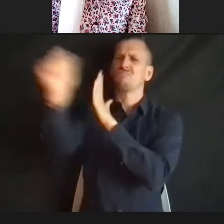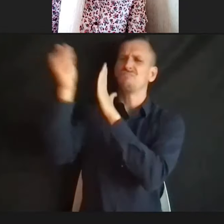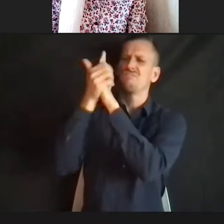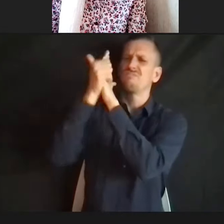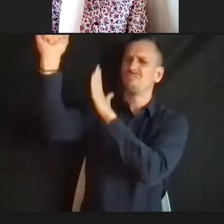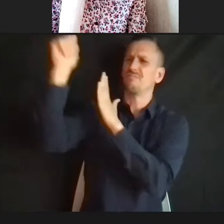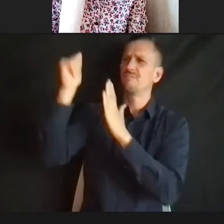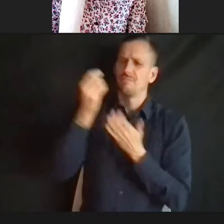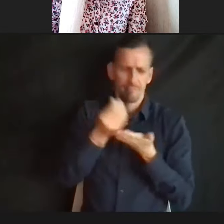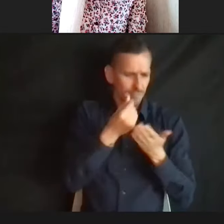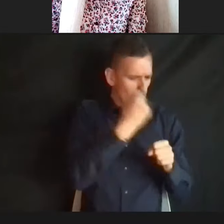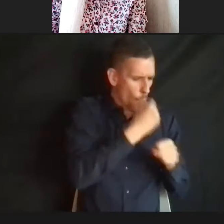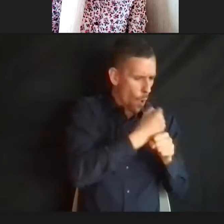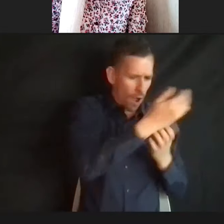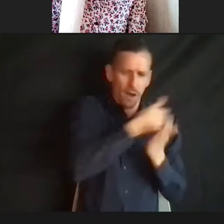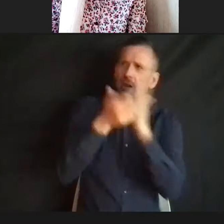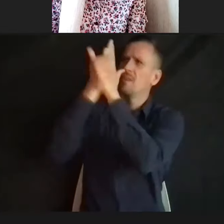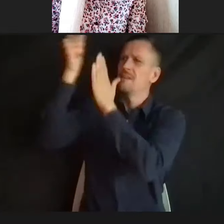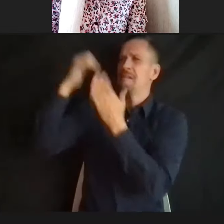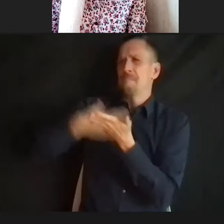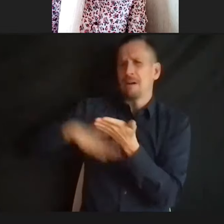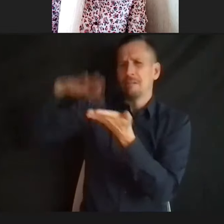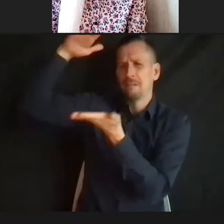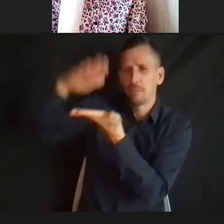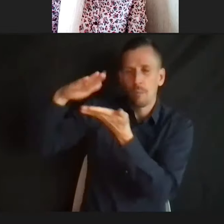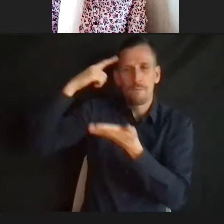can help deal with some of the climate shocks has out-migrated.